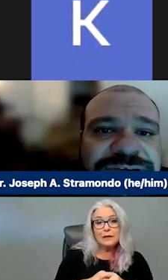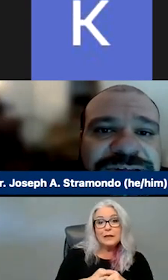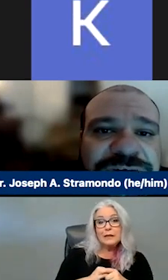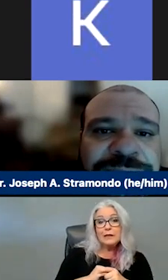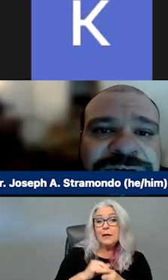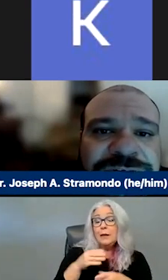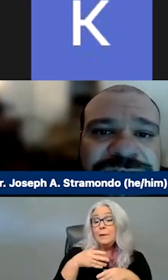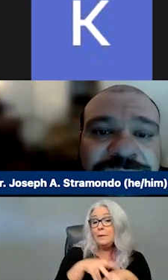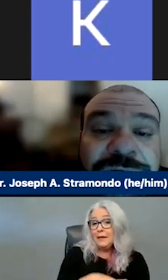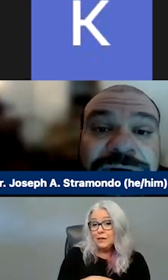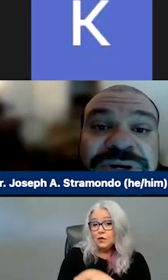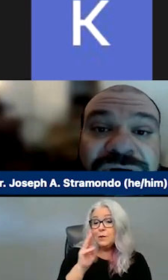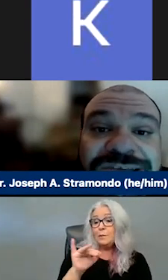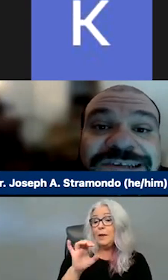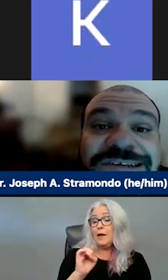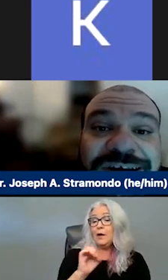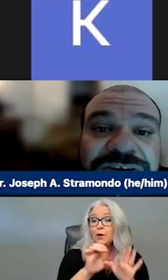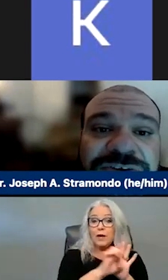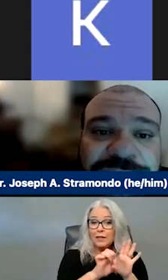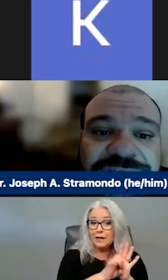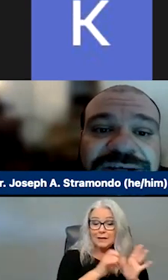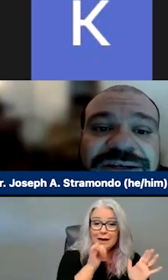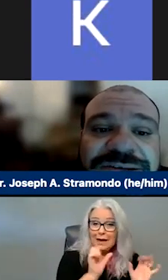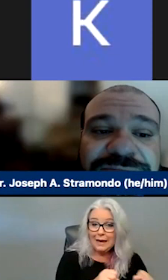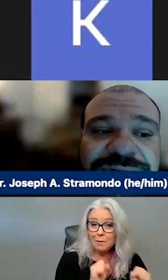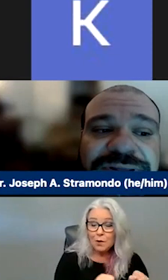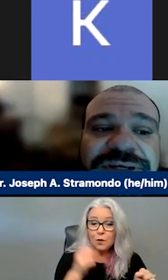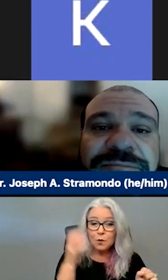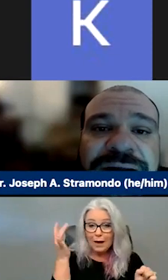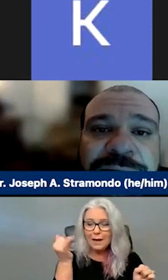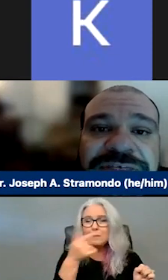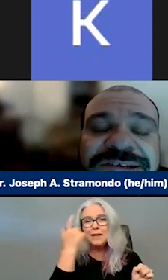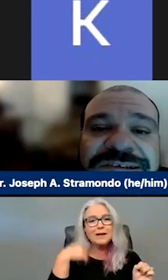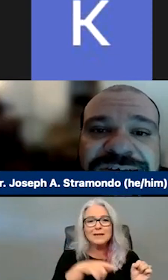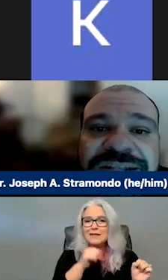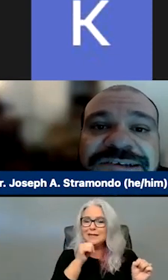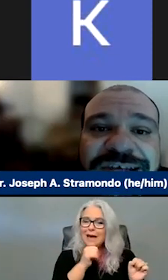is ill-equipped to do so because it’s not doing disability bioethics.